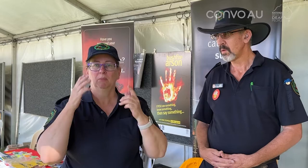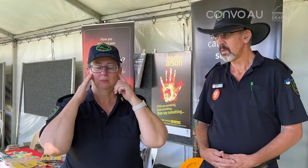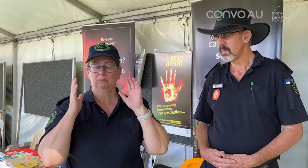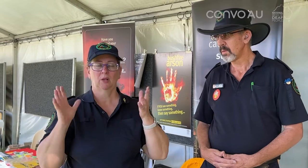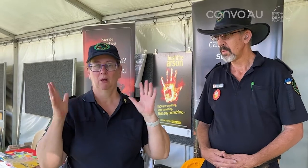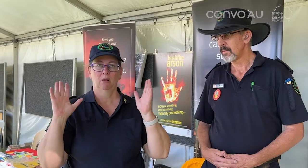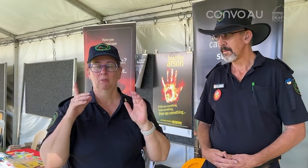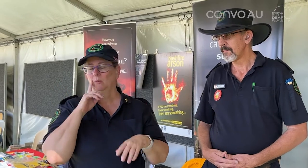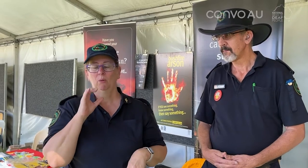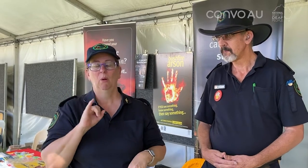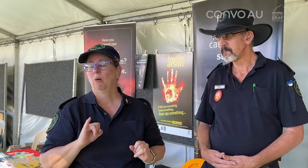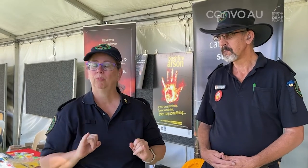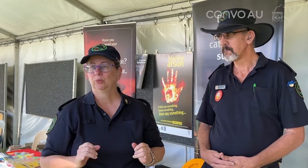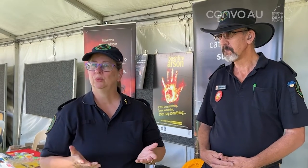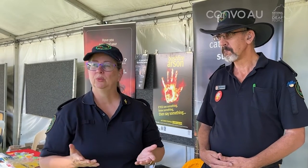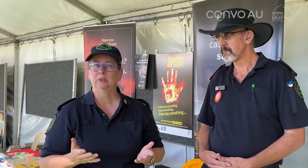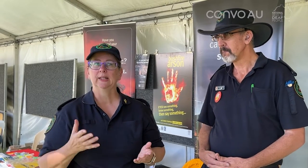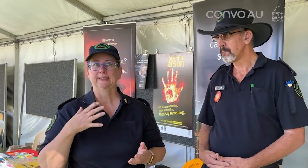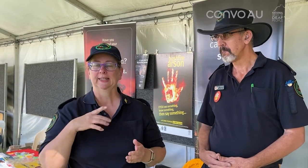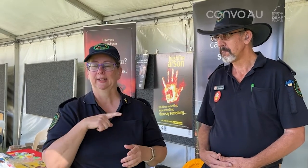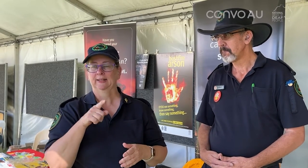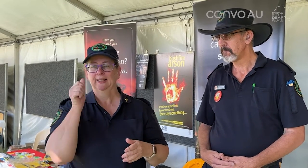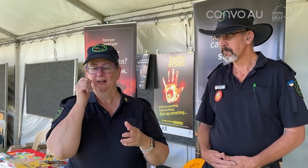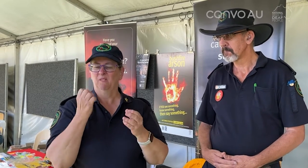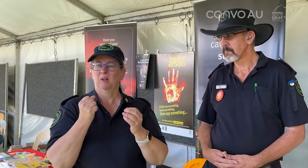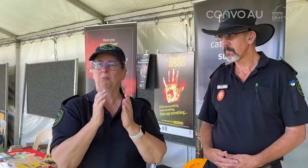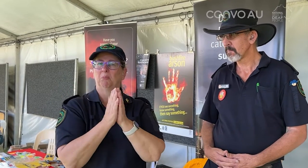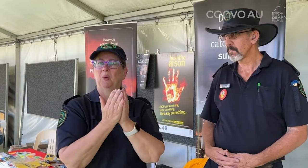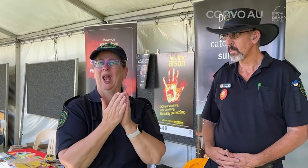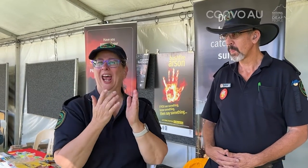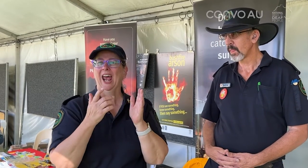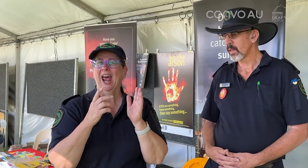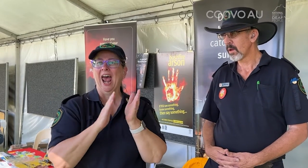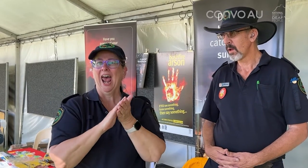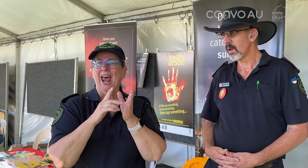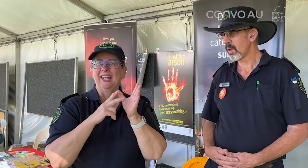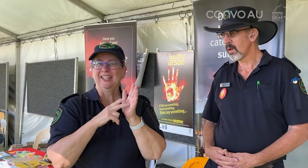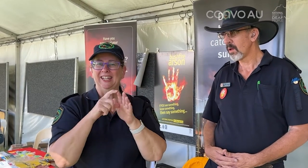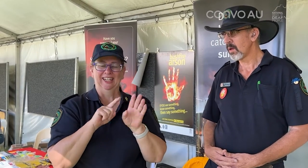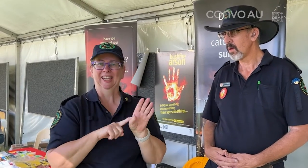otherwise they can easily forget important things like that while they are panicking. Deaf people need to keep their emergency plan handy